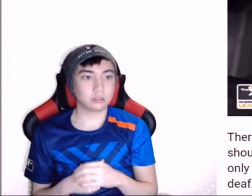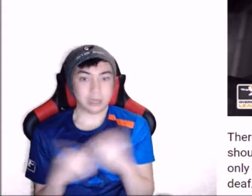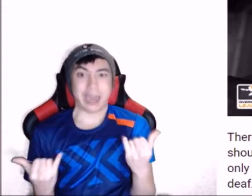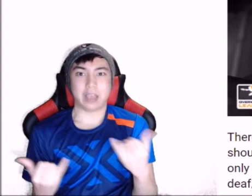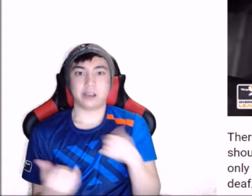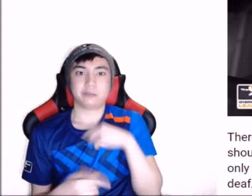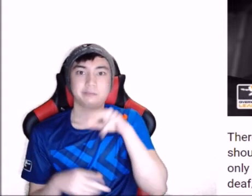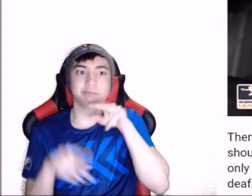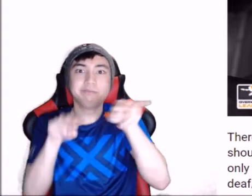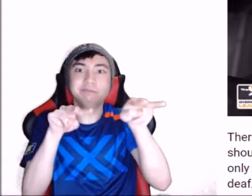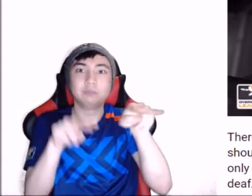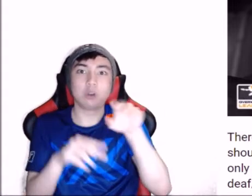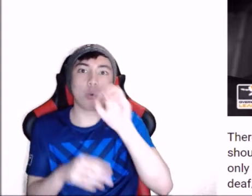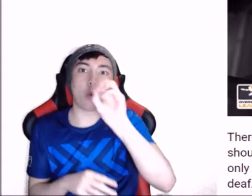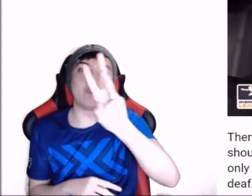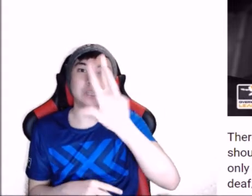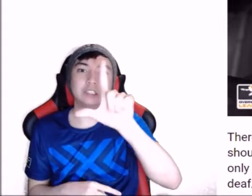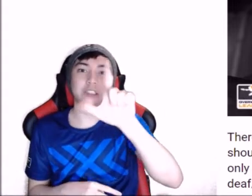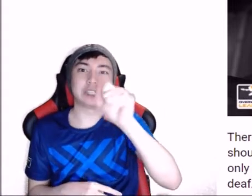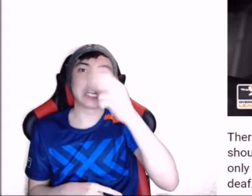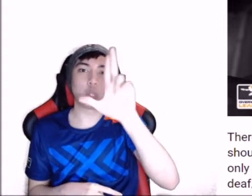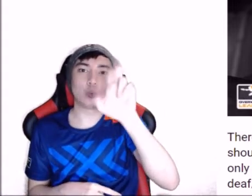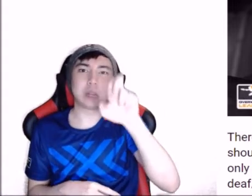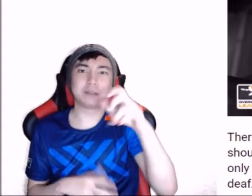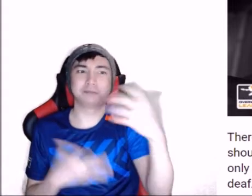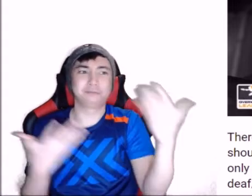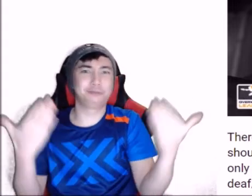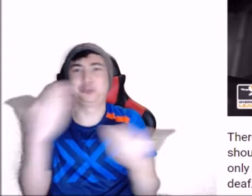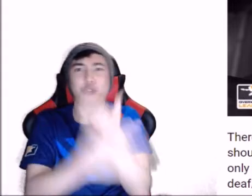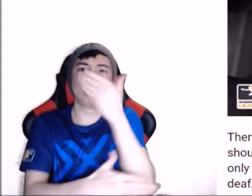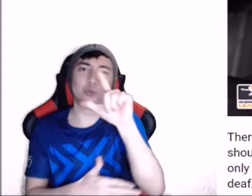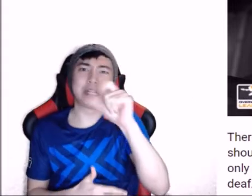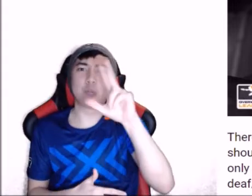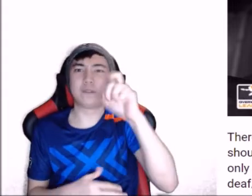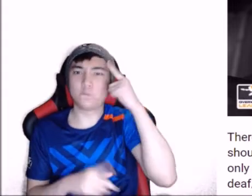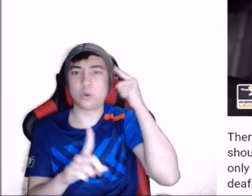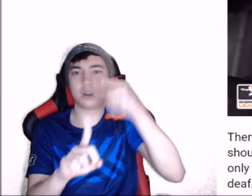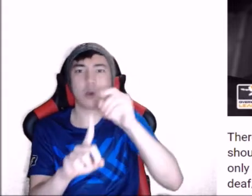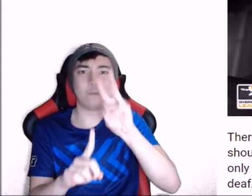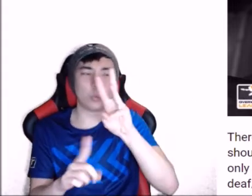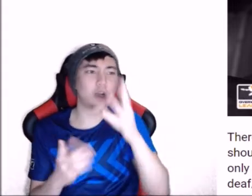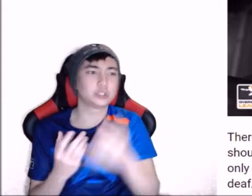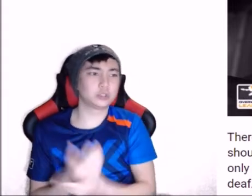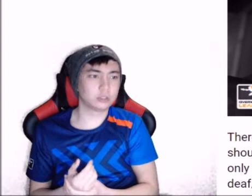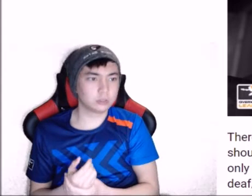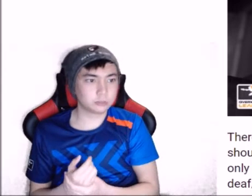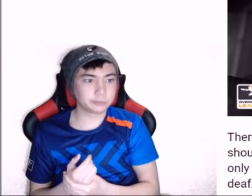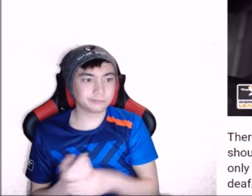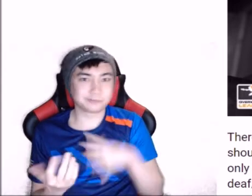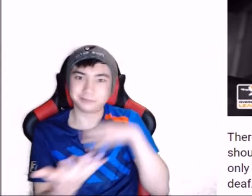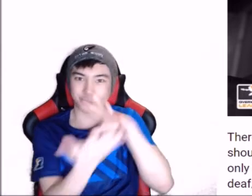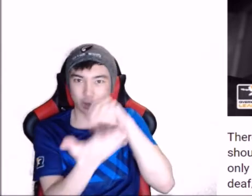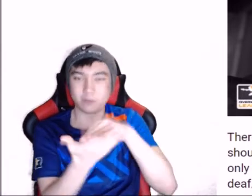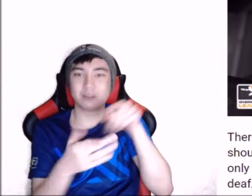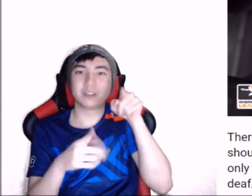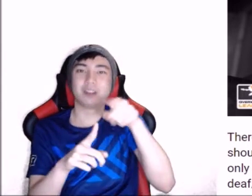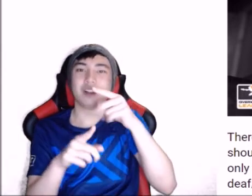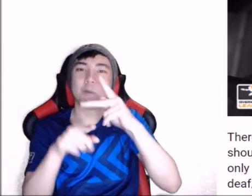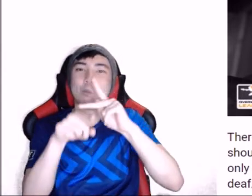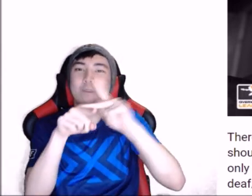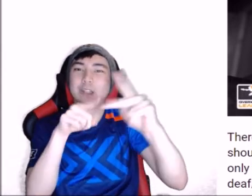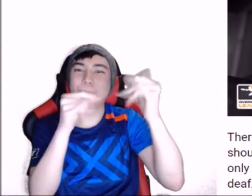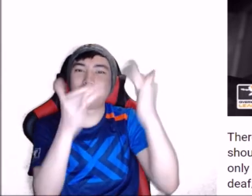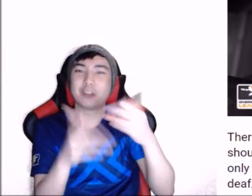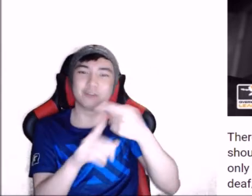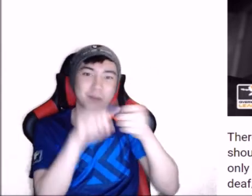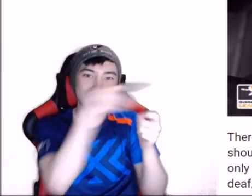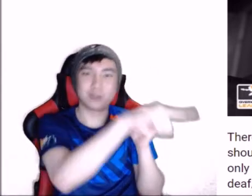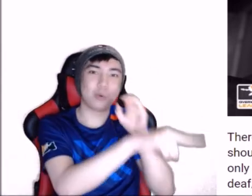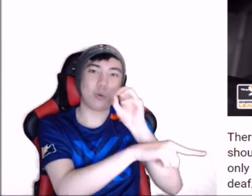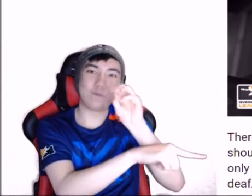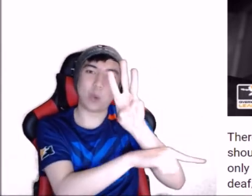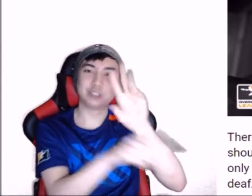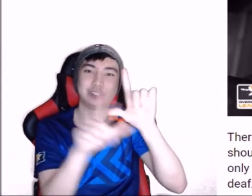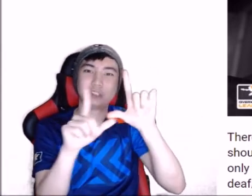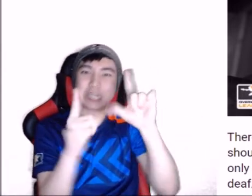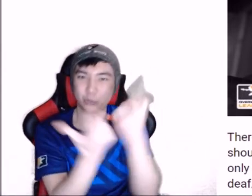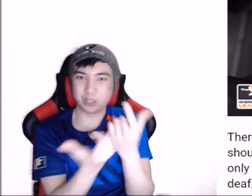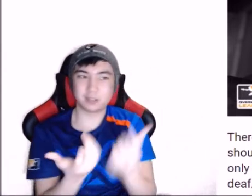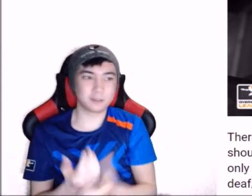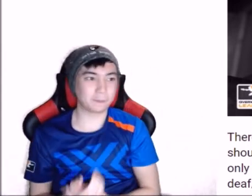Now, I watch Overwatch League and I’m still learning from professional players